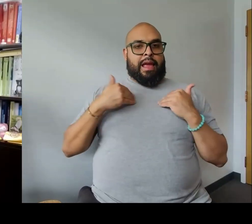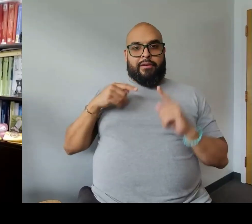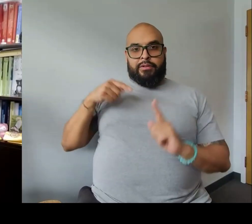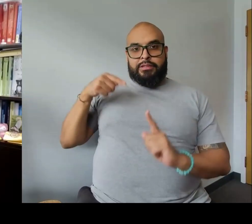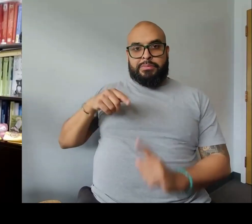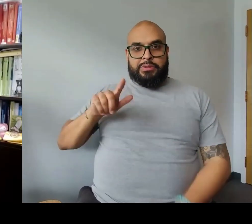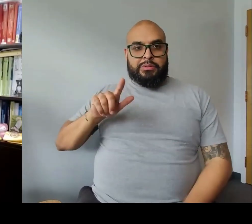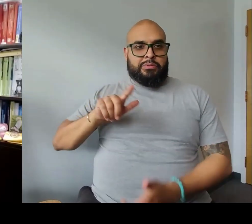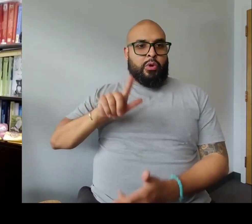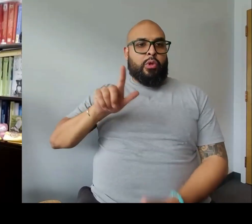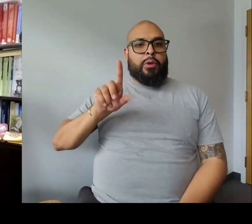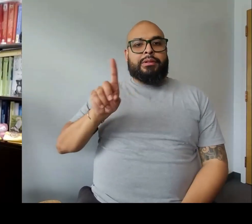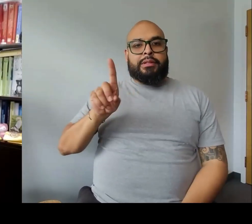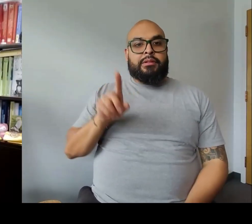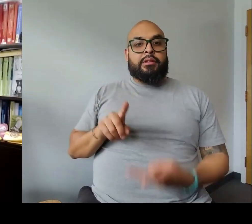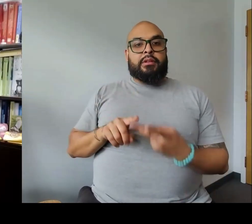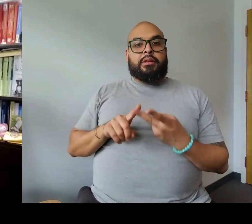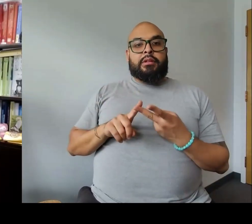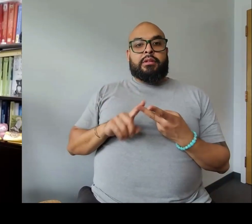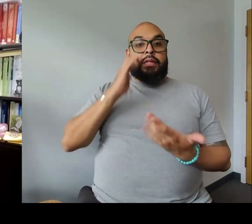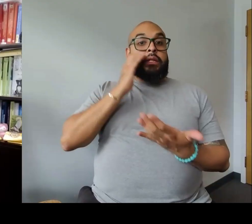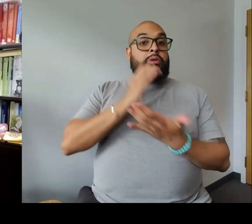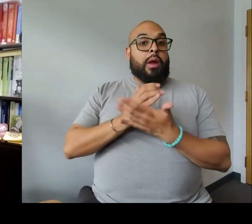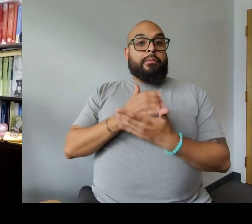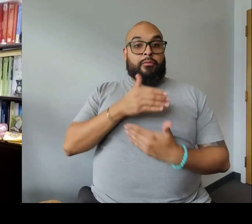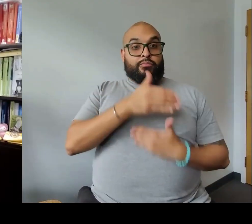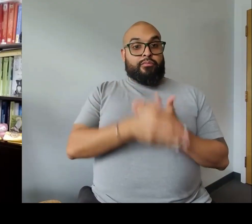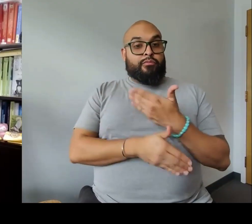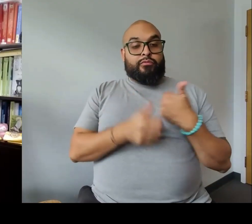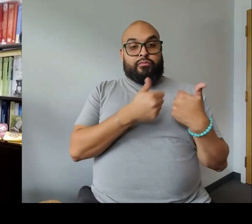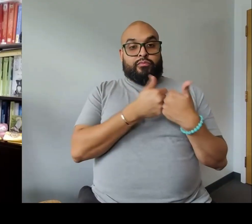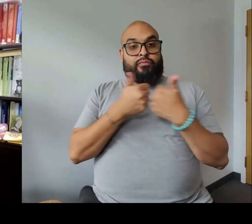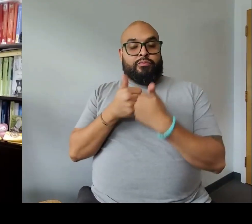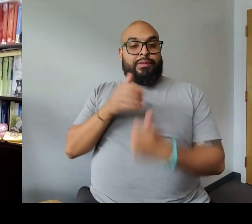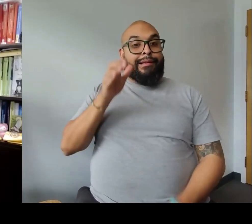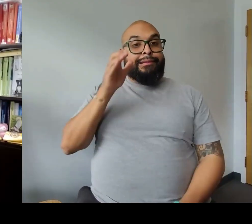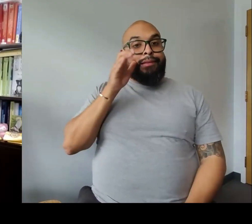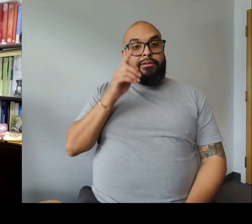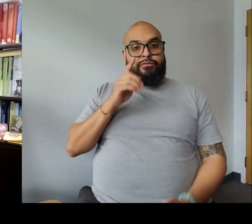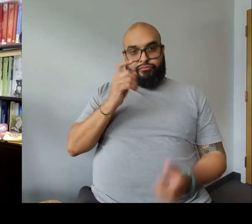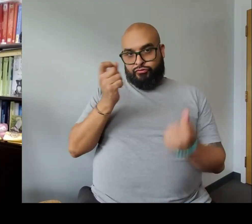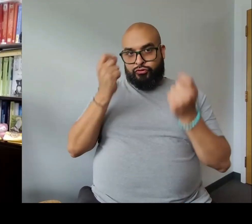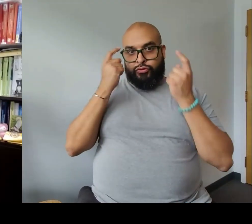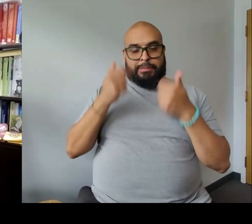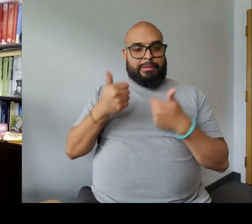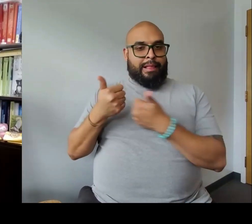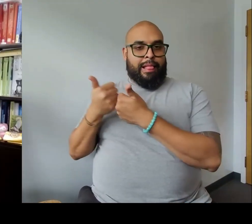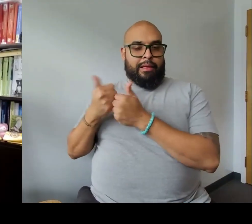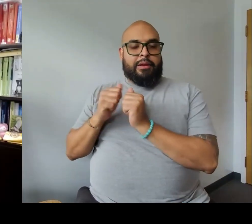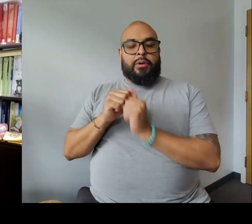So we saw orthographic processing challenges, listening comprehension challenges, challenges with oral expression, and